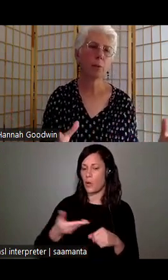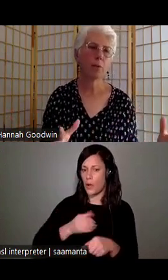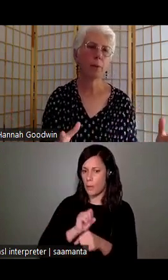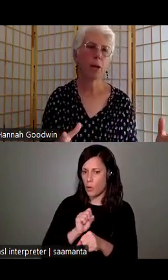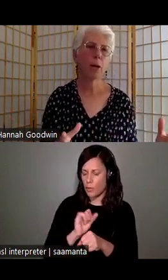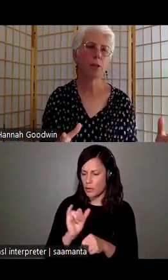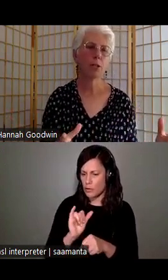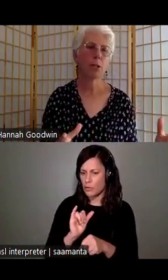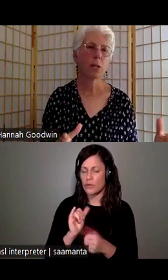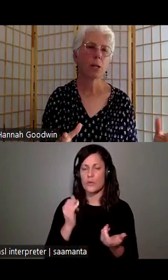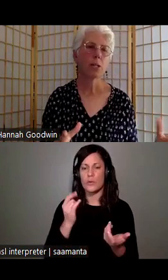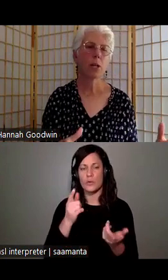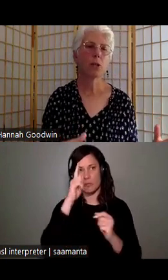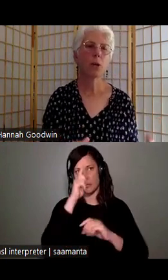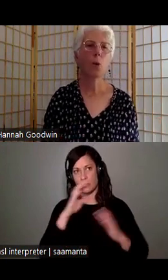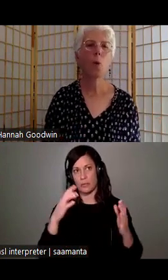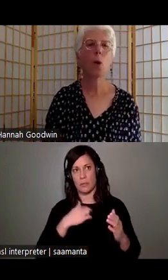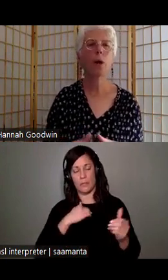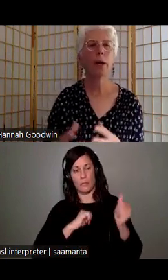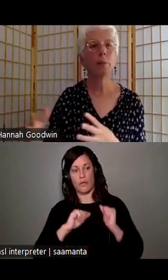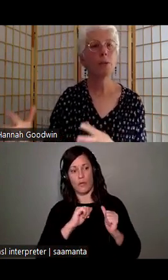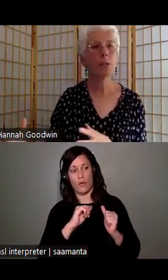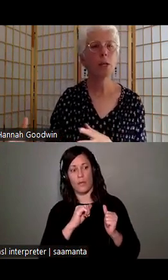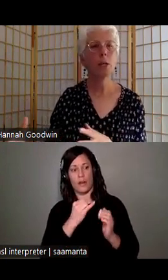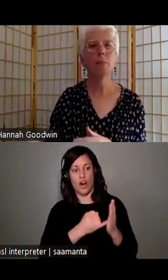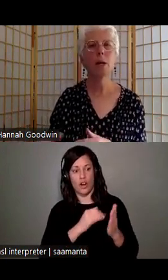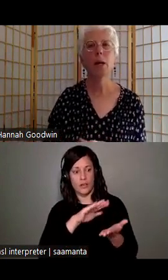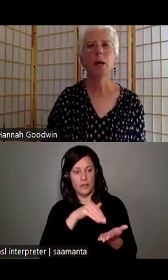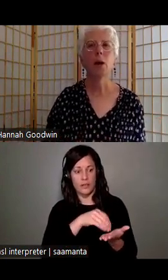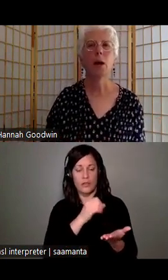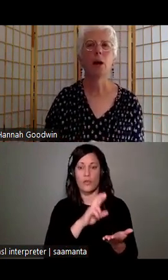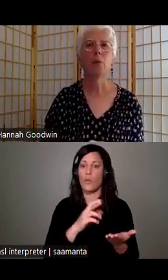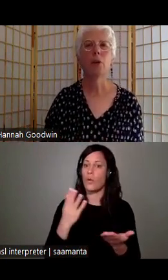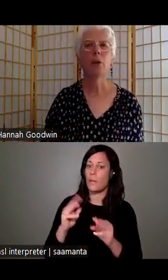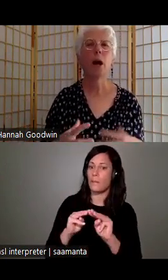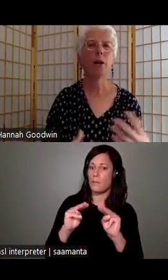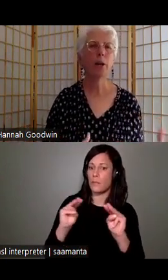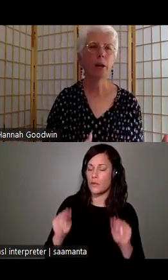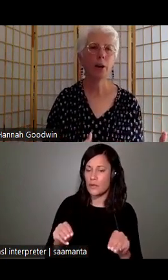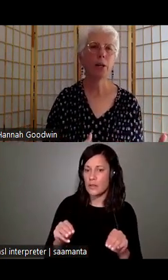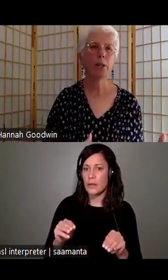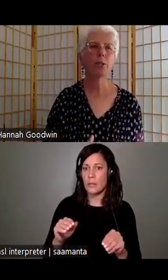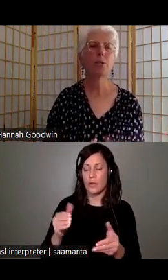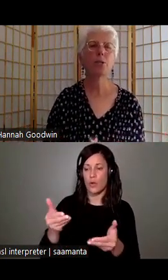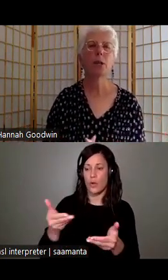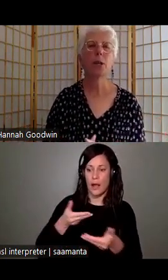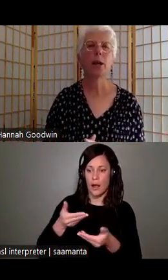in a performing arts center or in a museum where you're hiring artists,